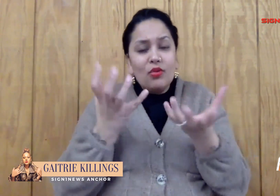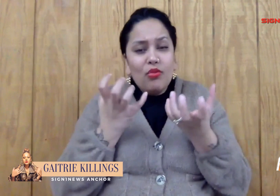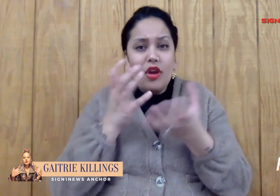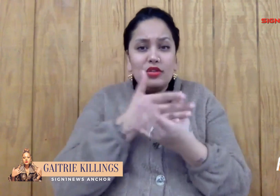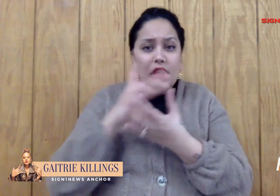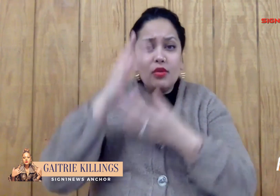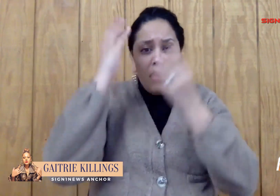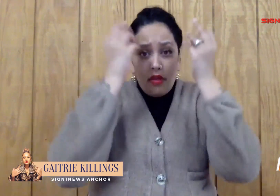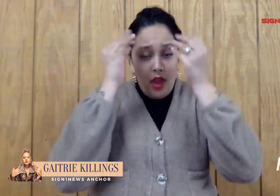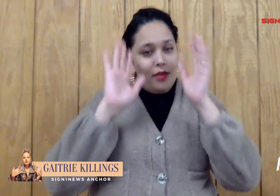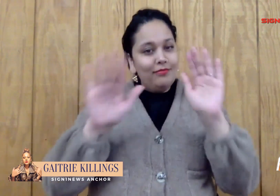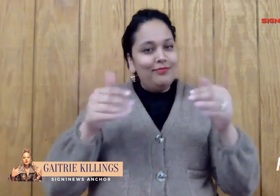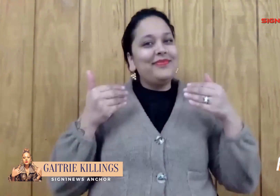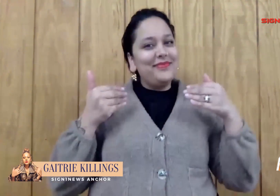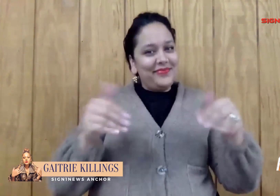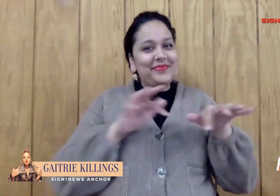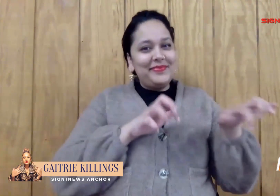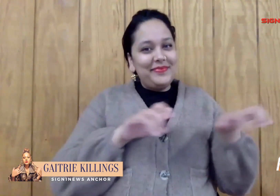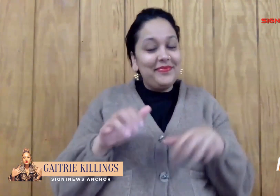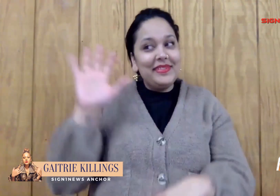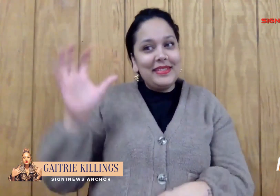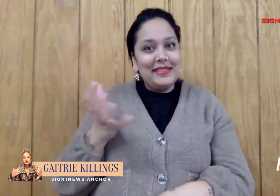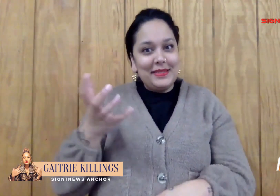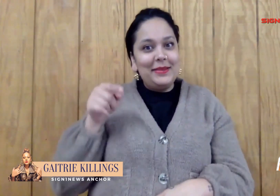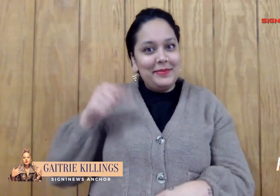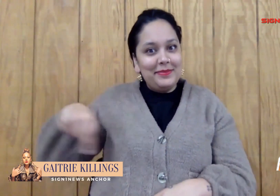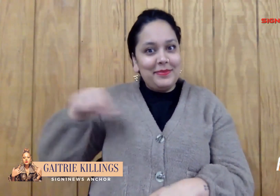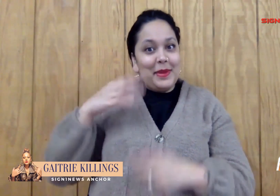comment about this update, we may add it at the bottom of the screen.